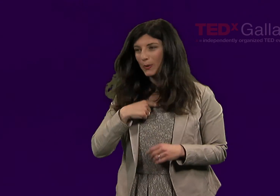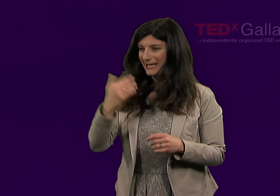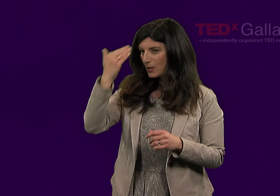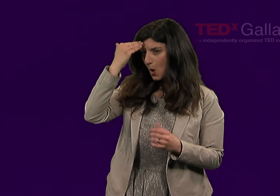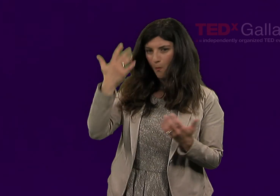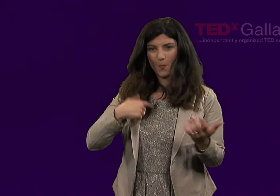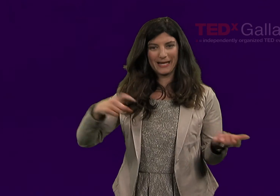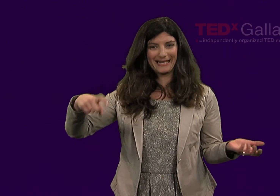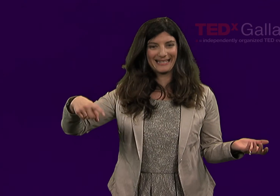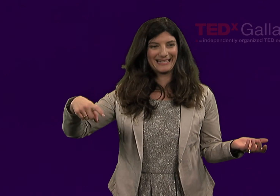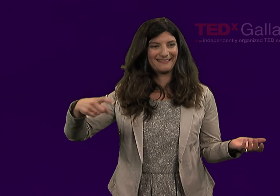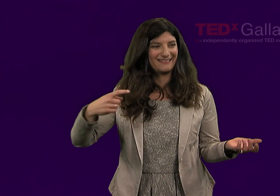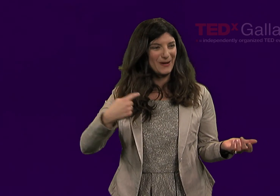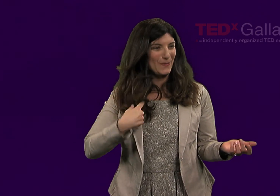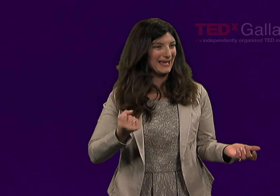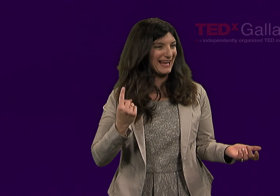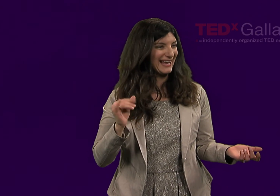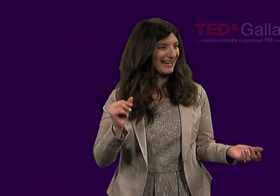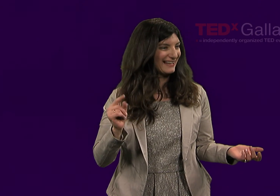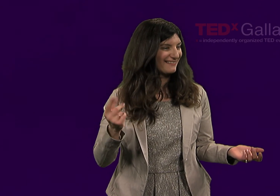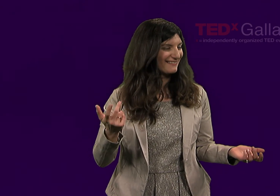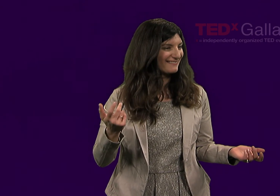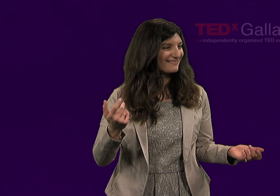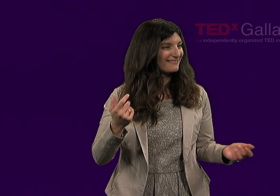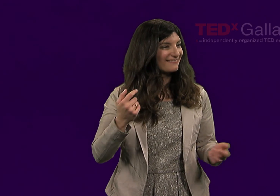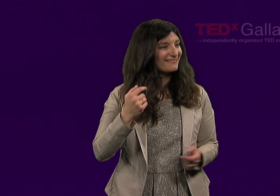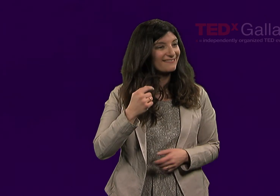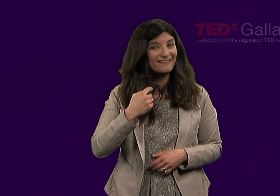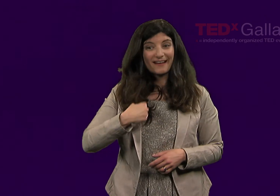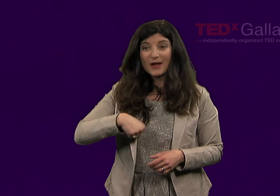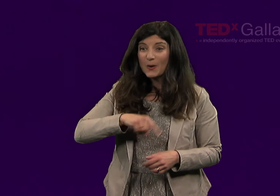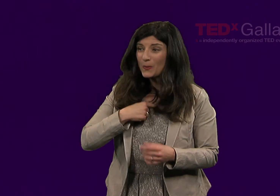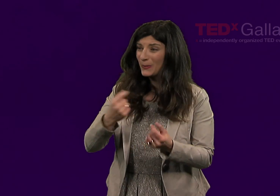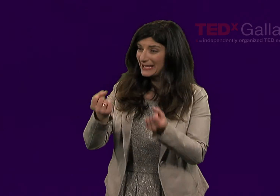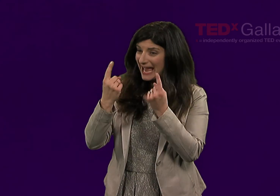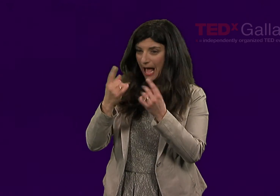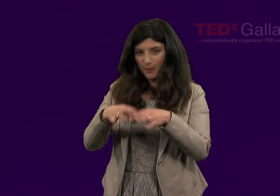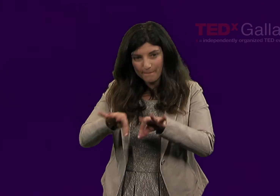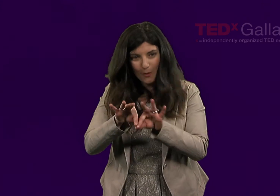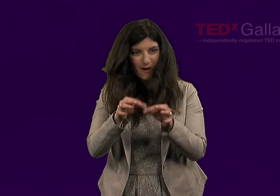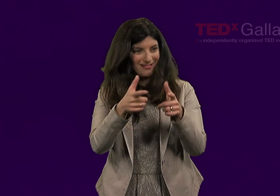We completely get that. We get how important language is to us, our American Sign Language.